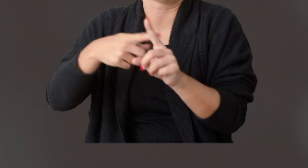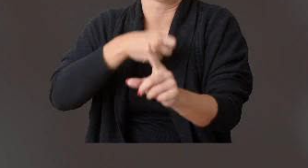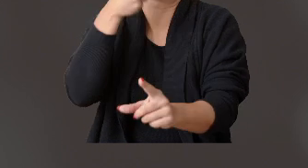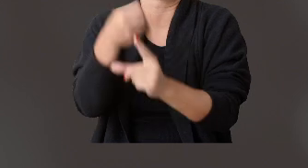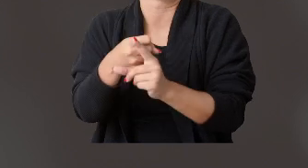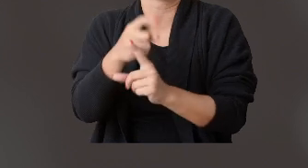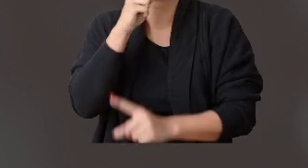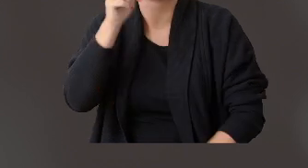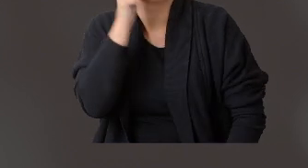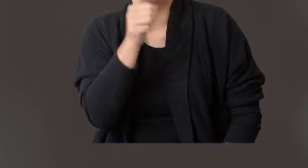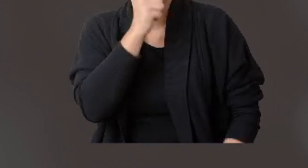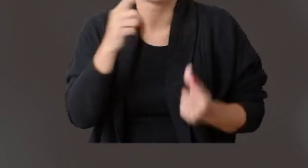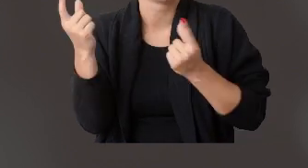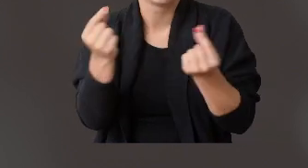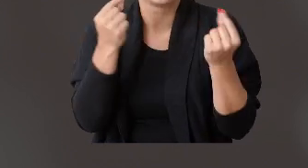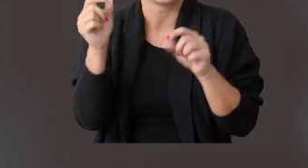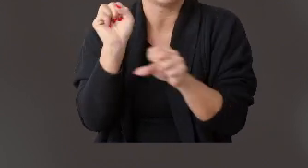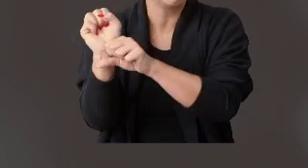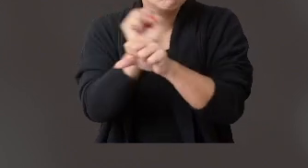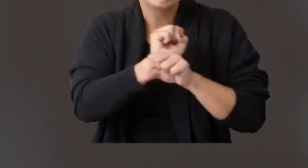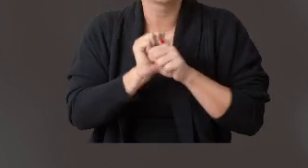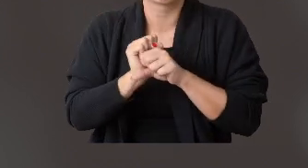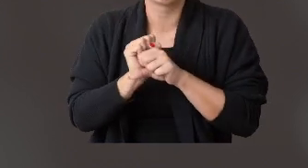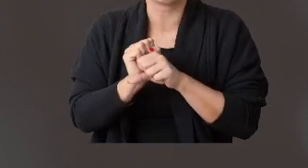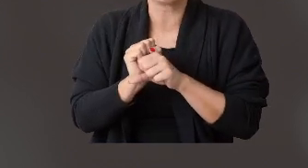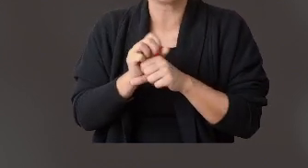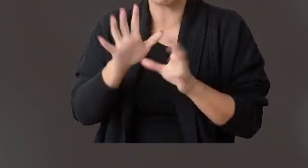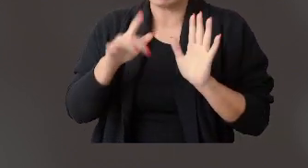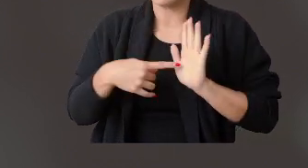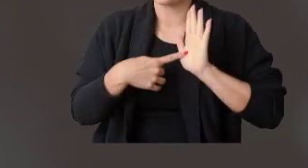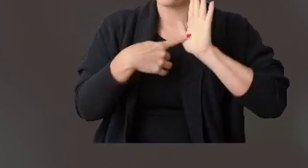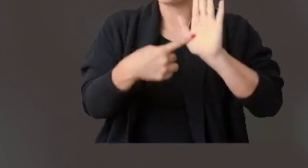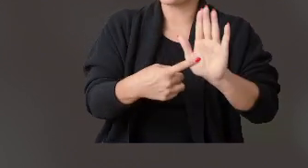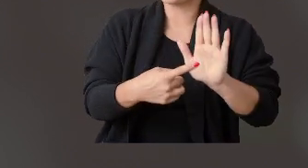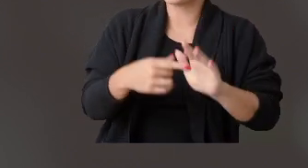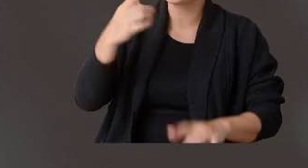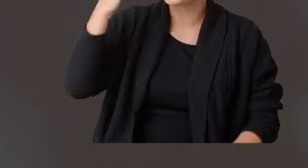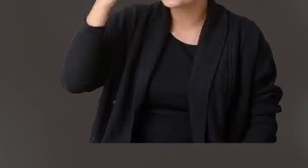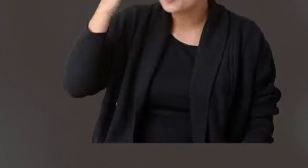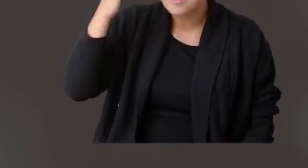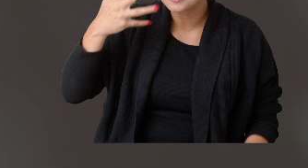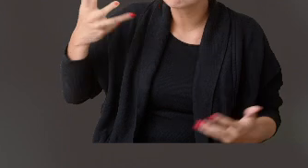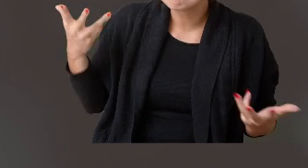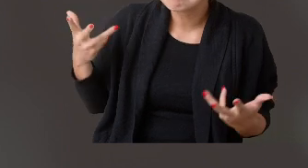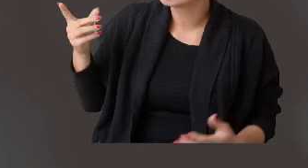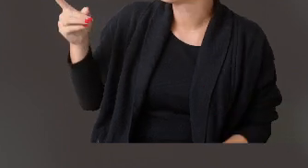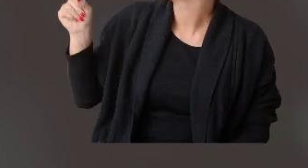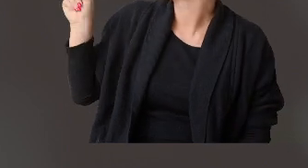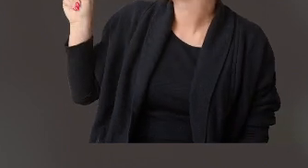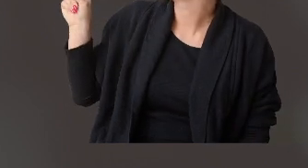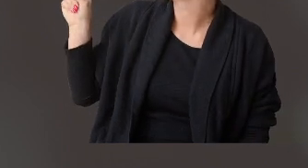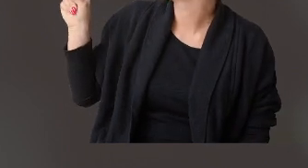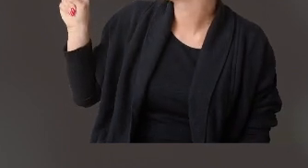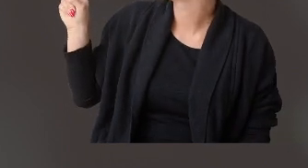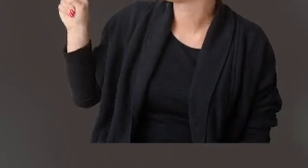positive impact on daily work. And I want to give you a quick illustration as to why that is.